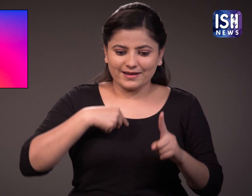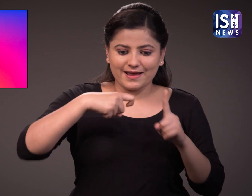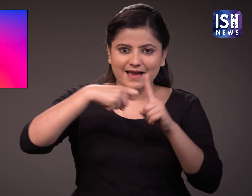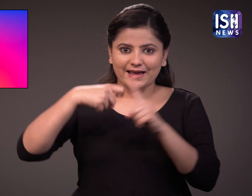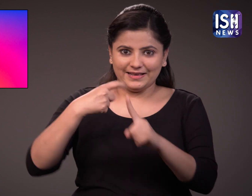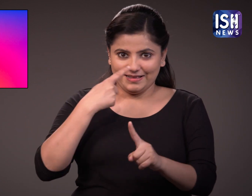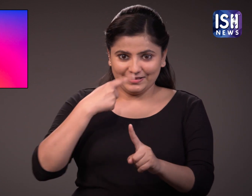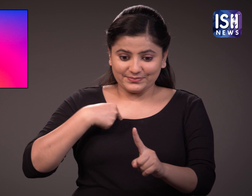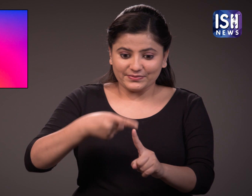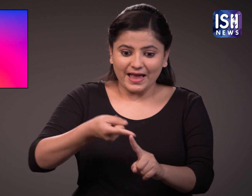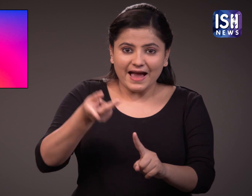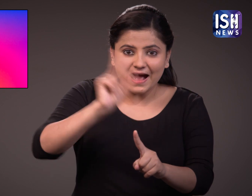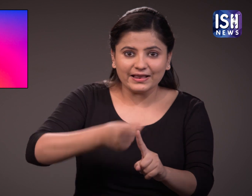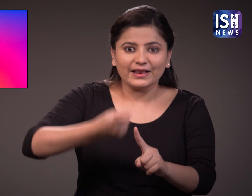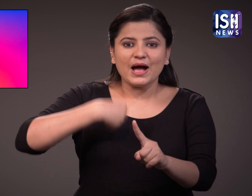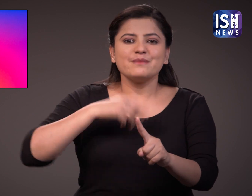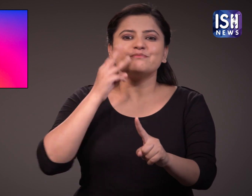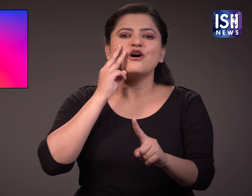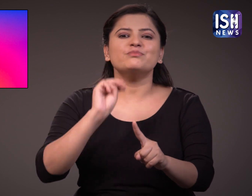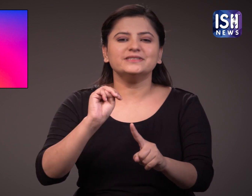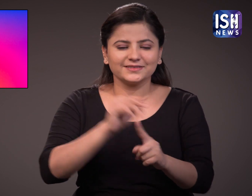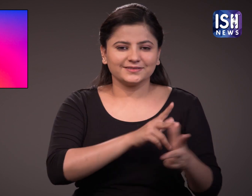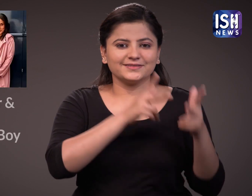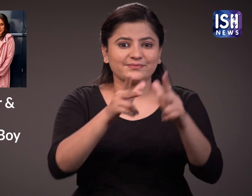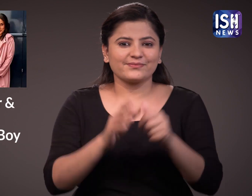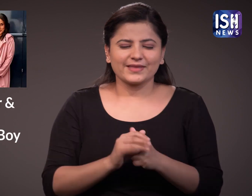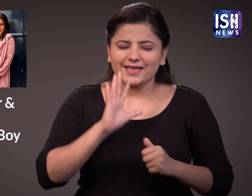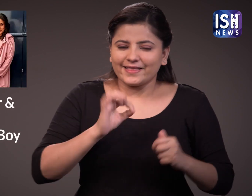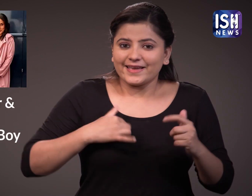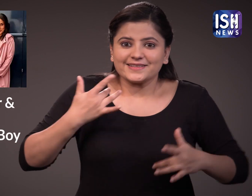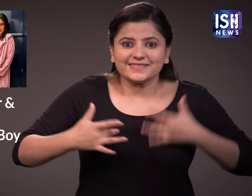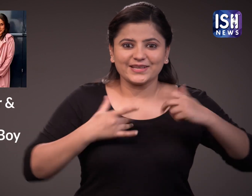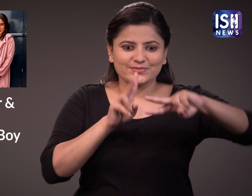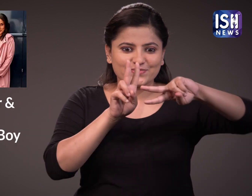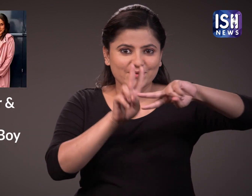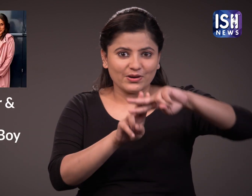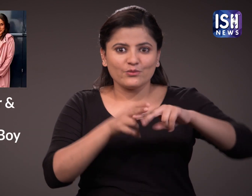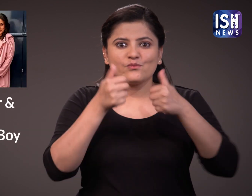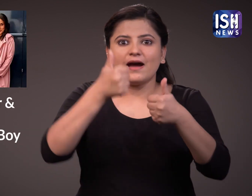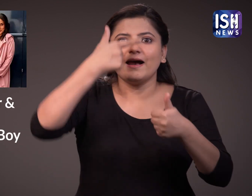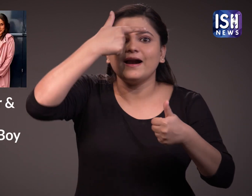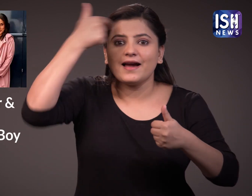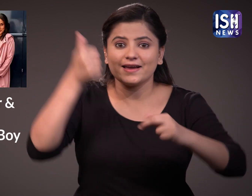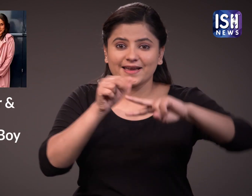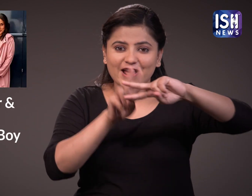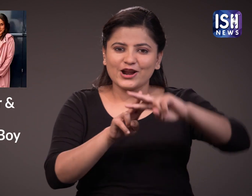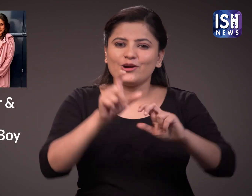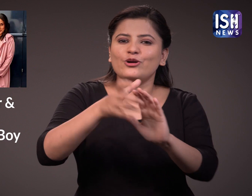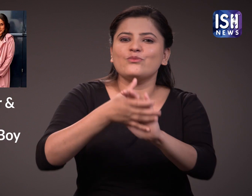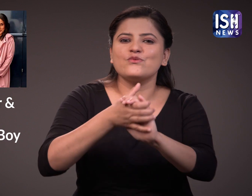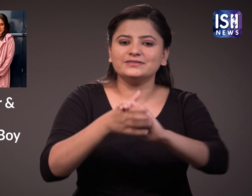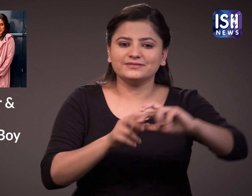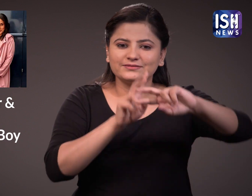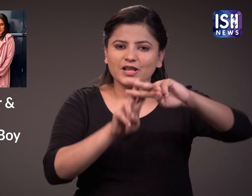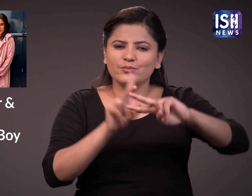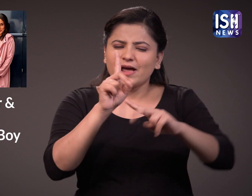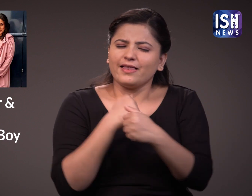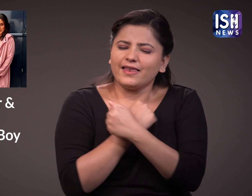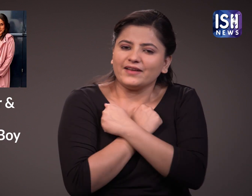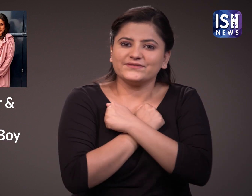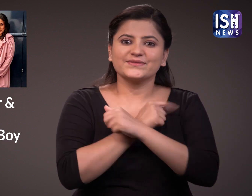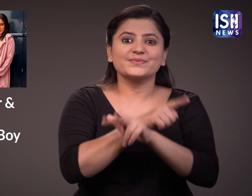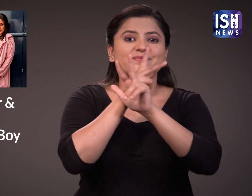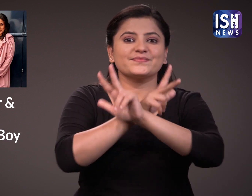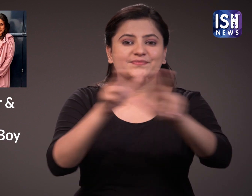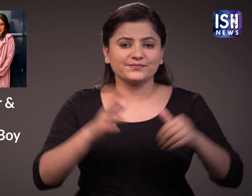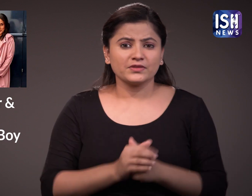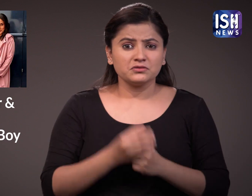And I'm a maasi again, so excited. #goodwishes #congratulations #onlylove."